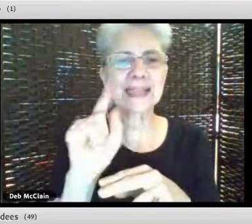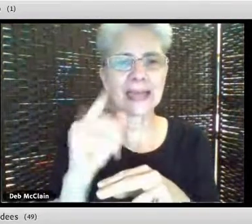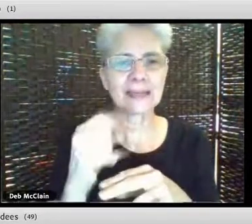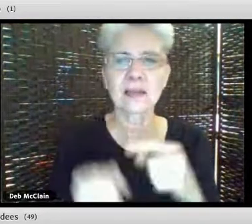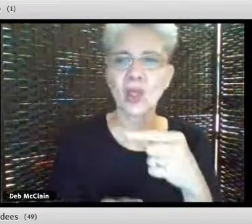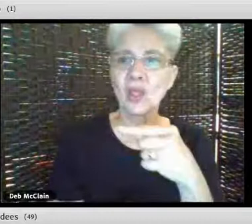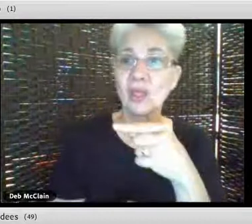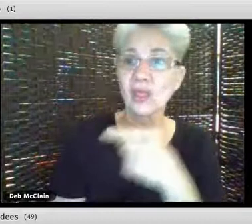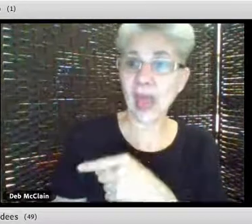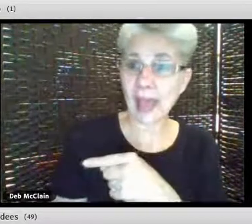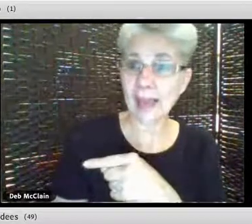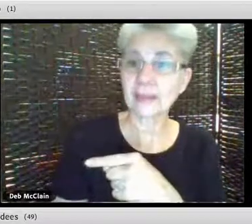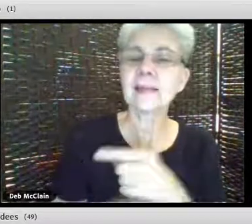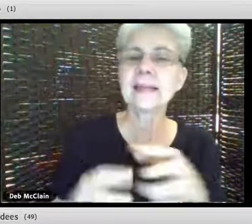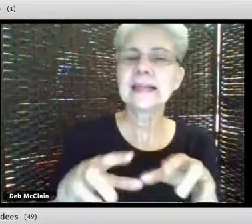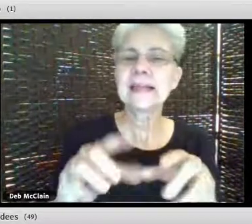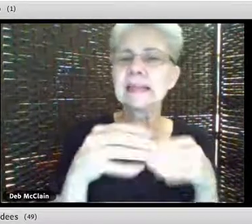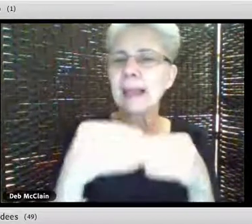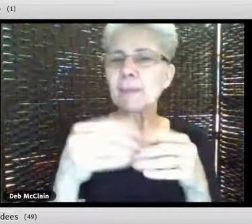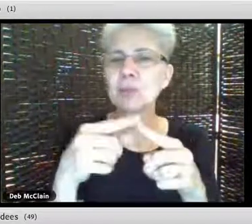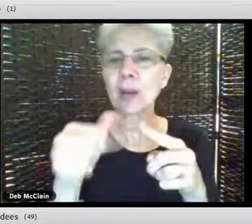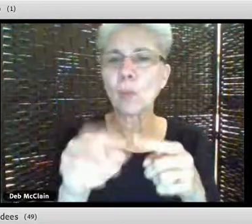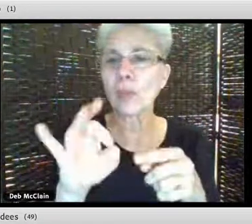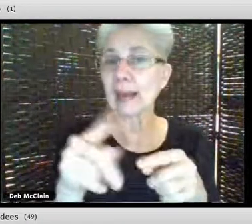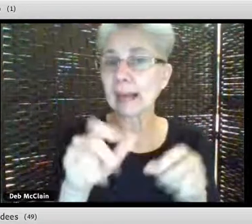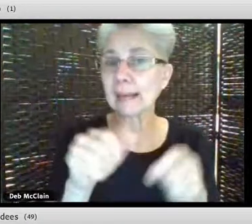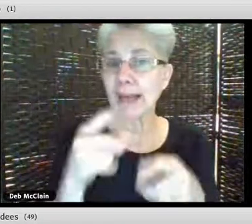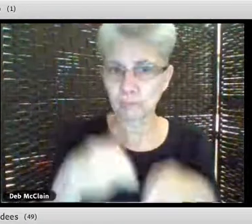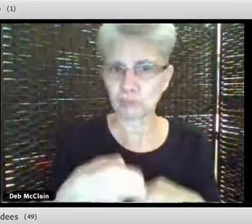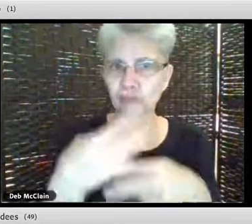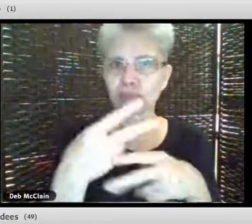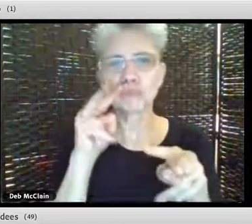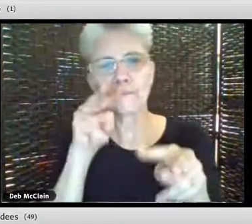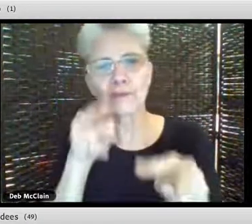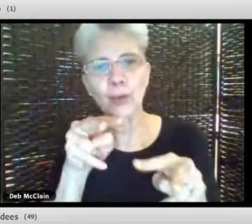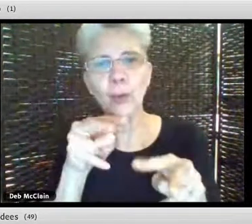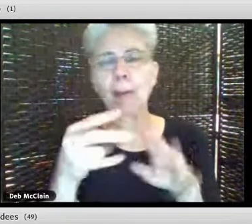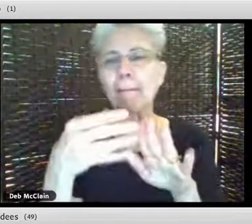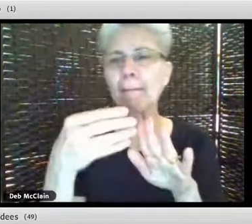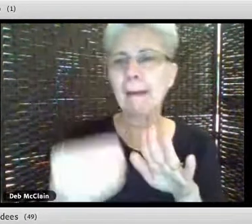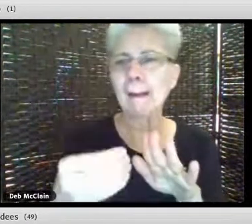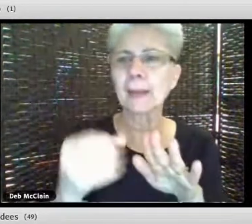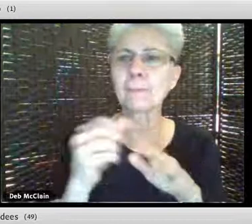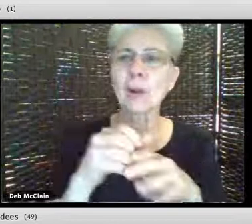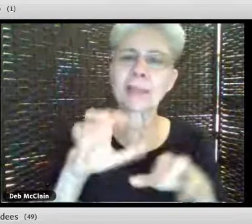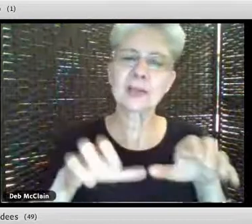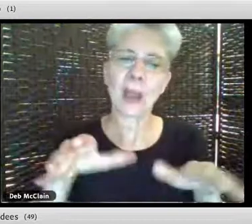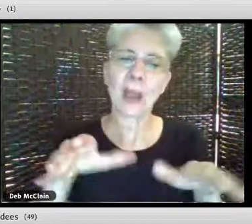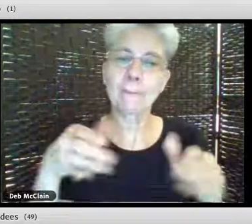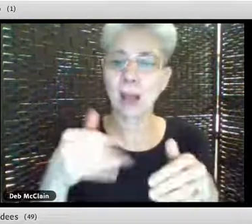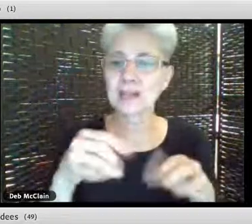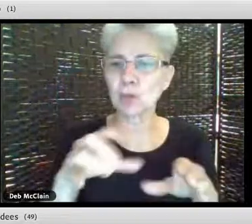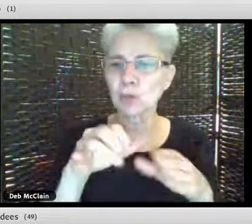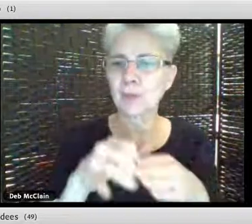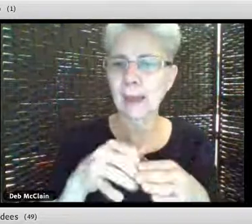it's going to take me to anybody with a link can view. I can copy this link and put it in the chat box, and I'm going to do that,